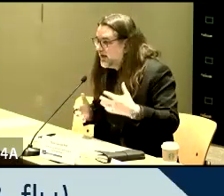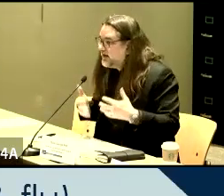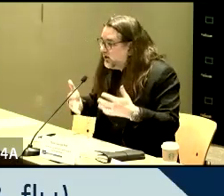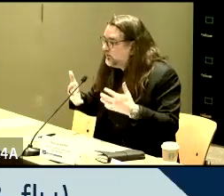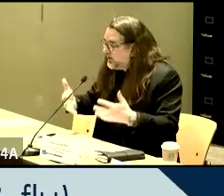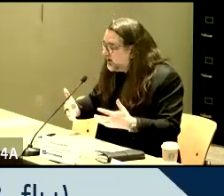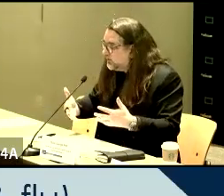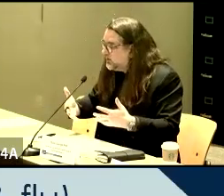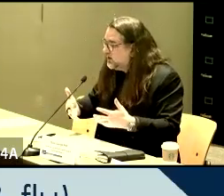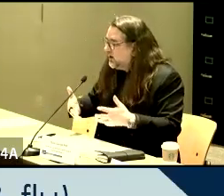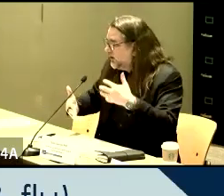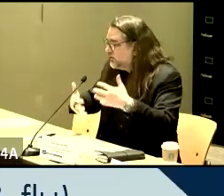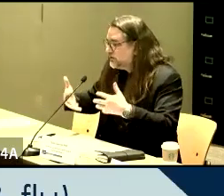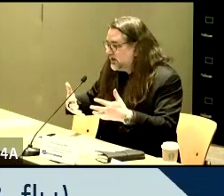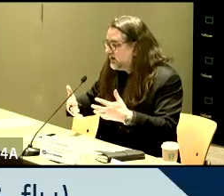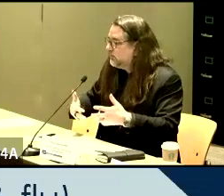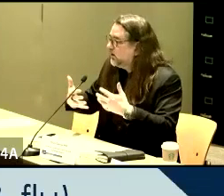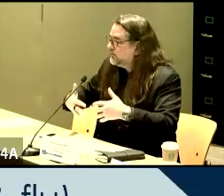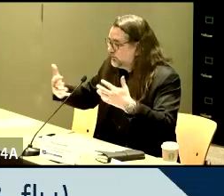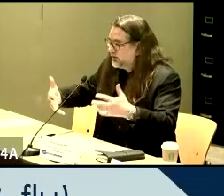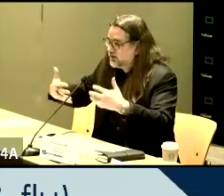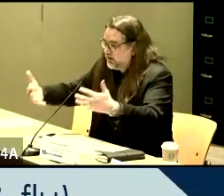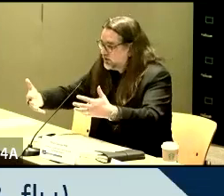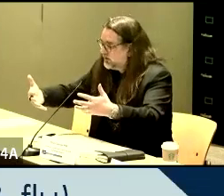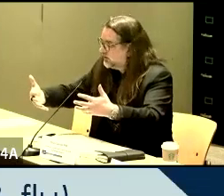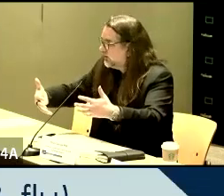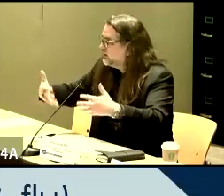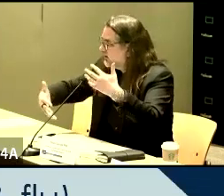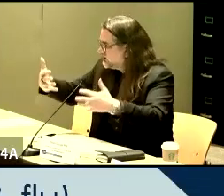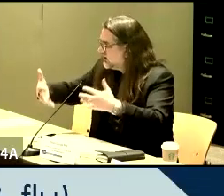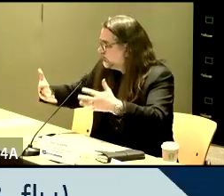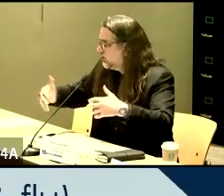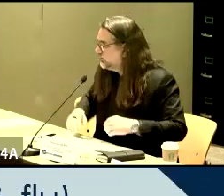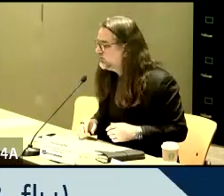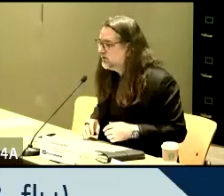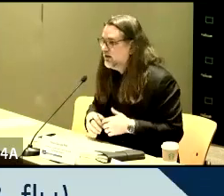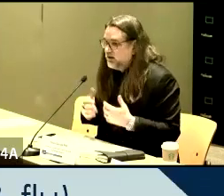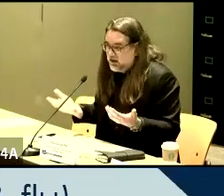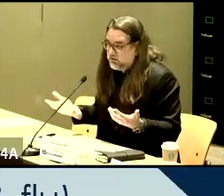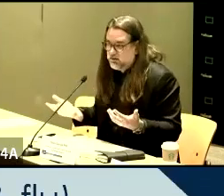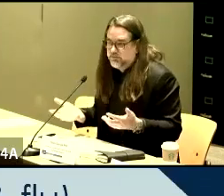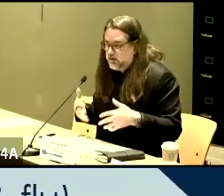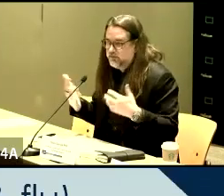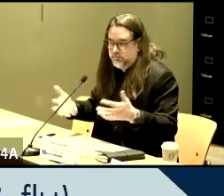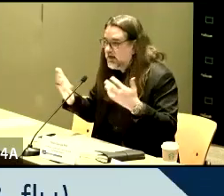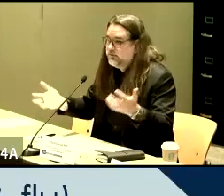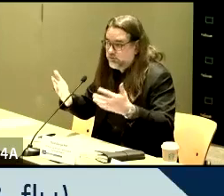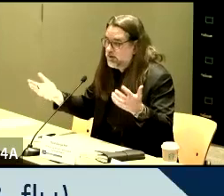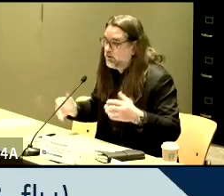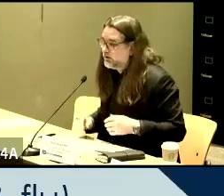That helped them understand what was the risk that they were going to be confronting and assess what was their level of behavior that they wanted